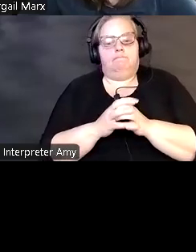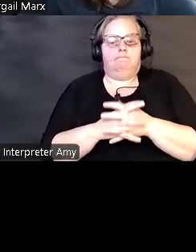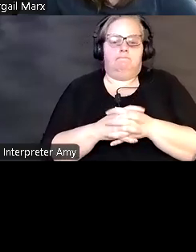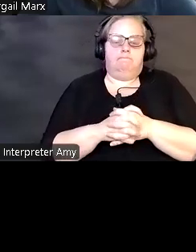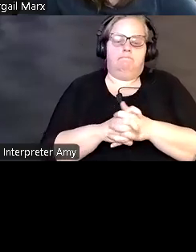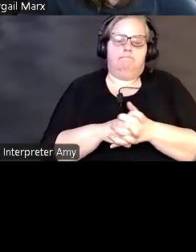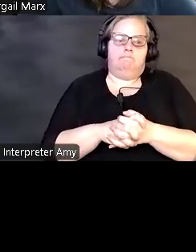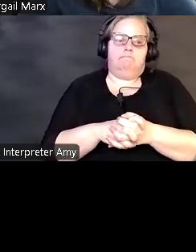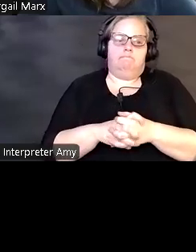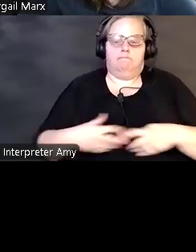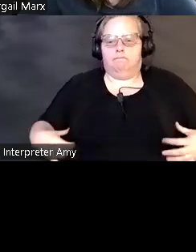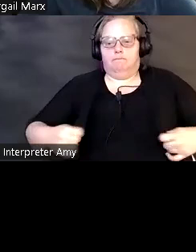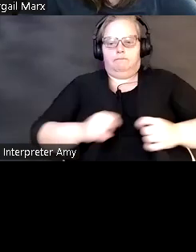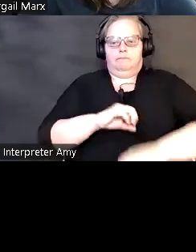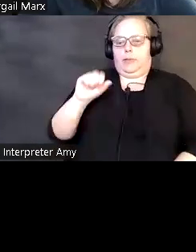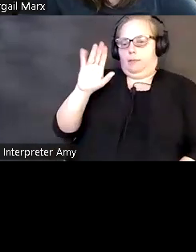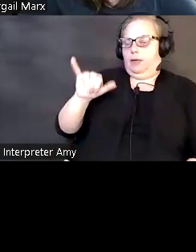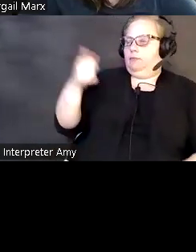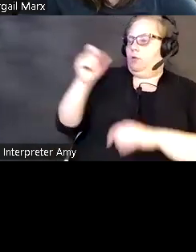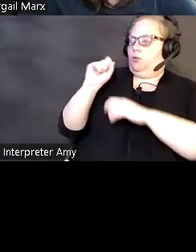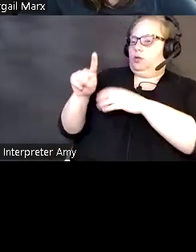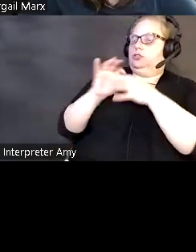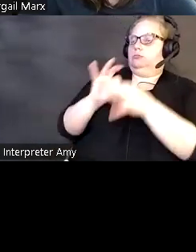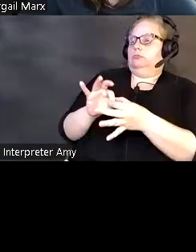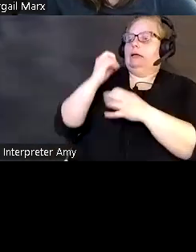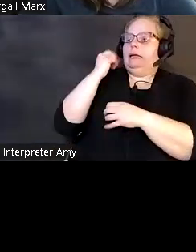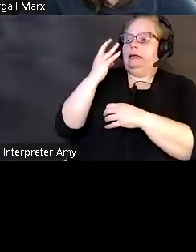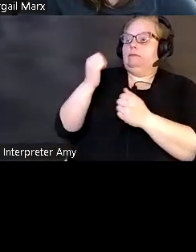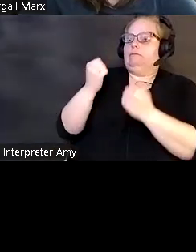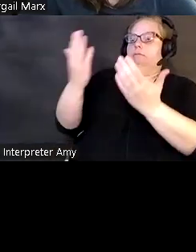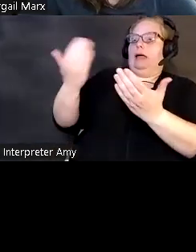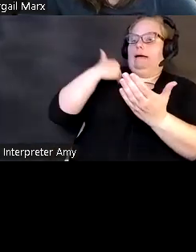Abby: It looks like there's another question about if we have recommendations for young adults